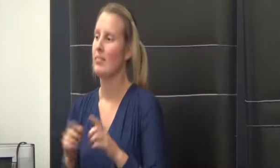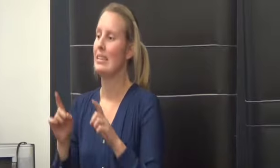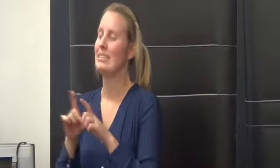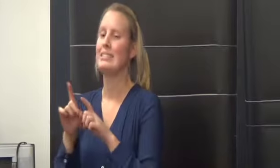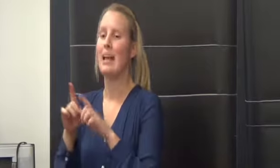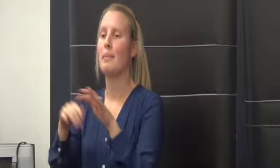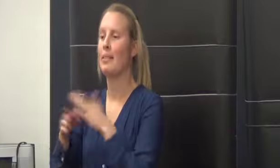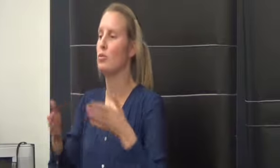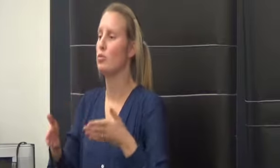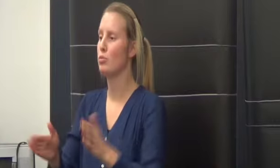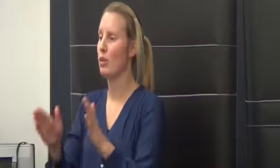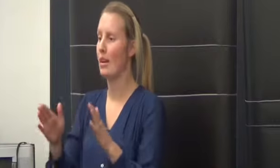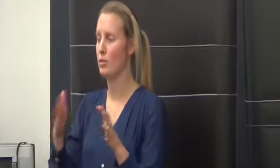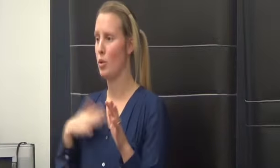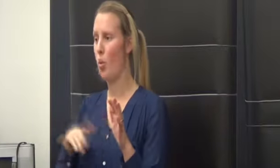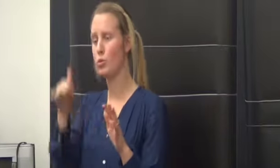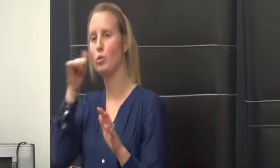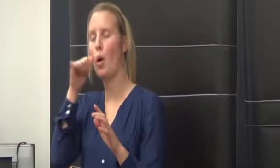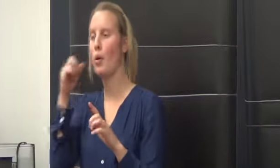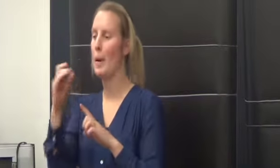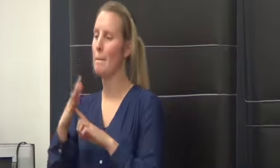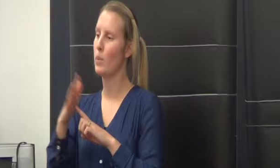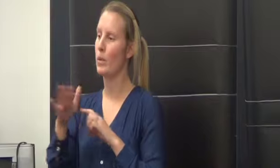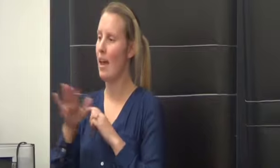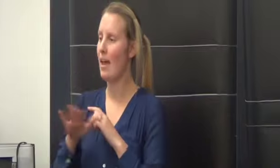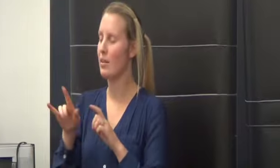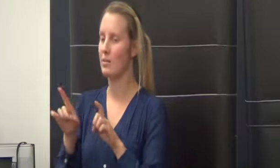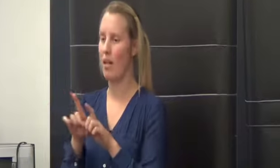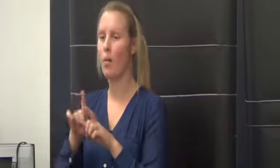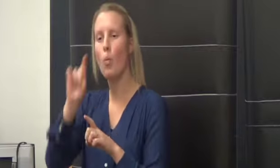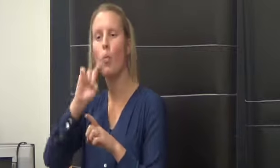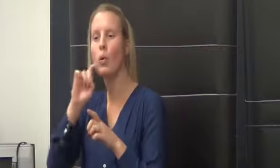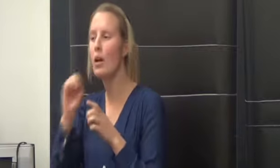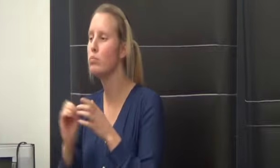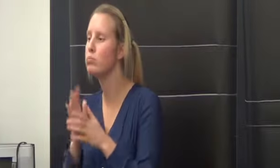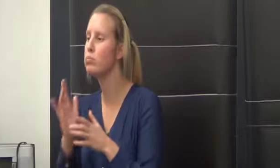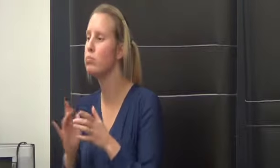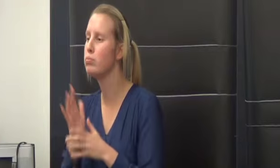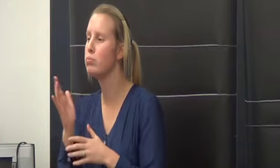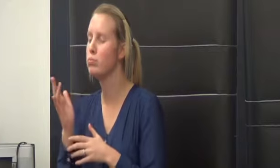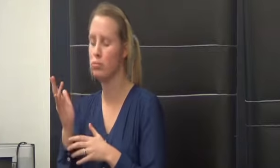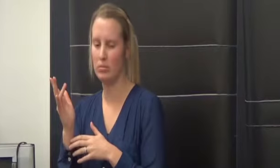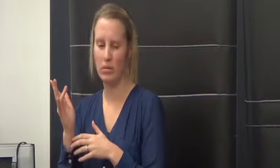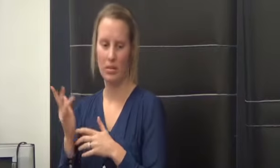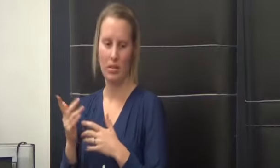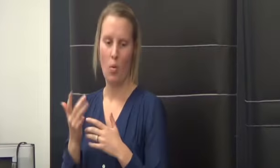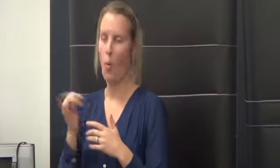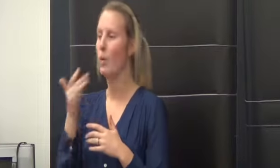Do you want to know where landmarks are? Like, there's a fountain over there or it's a beautiful day and there's traffic lights